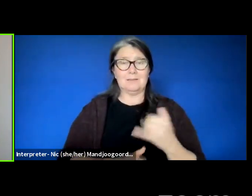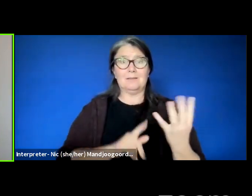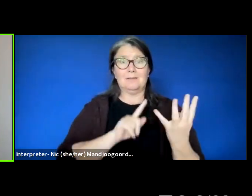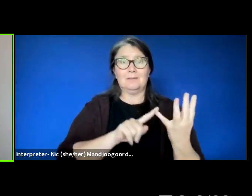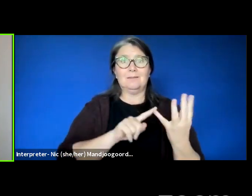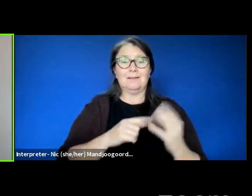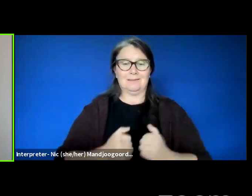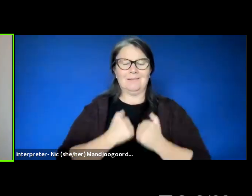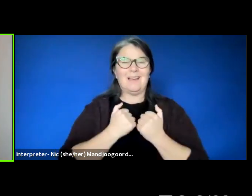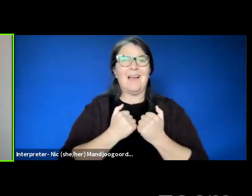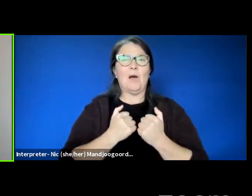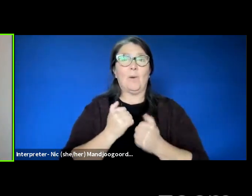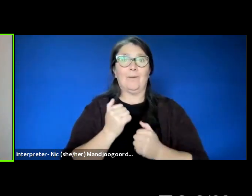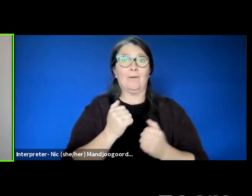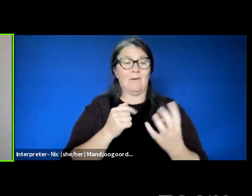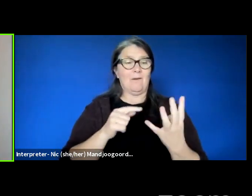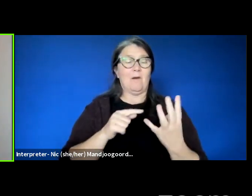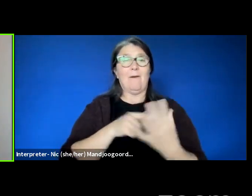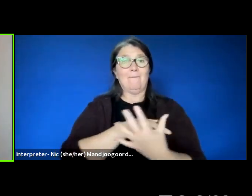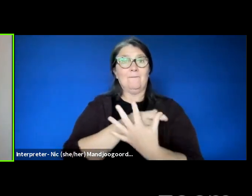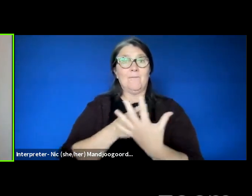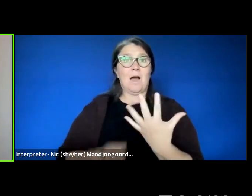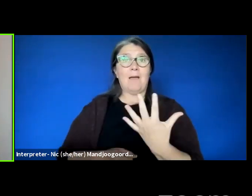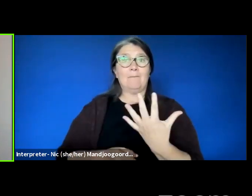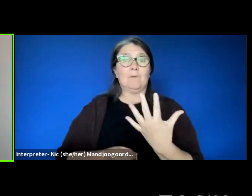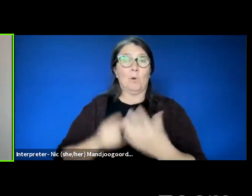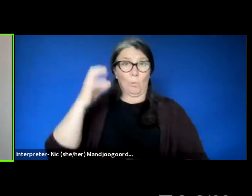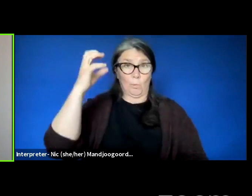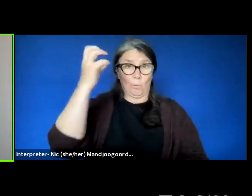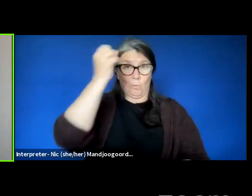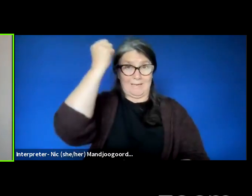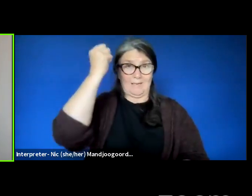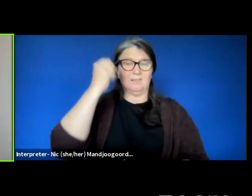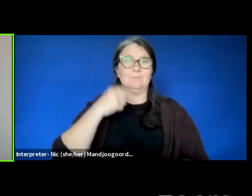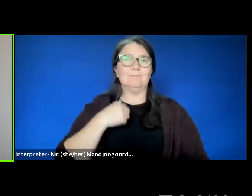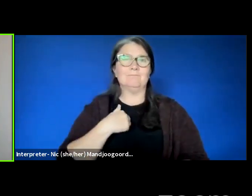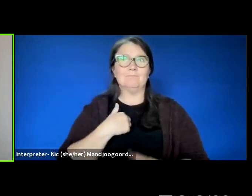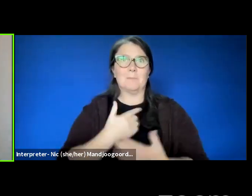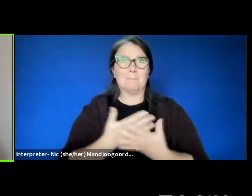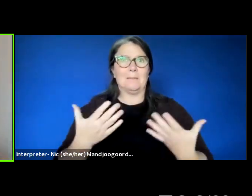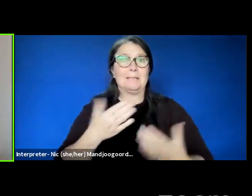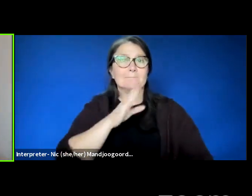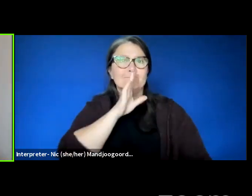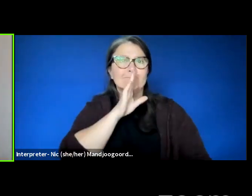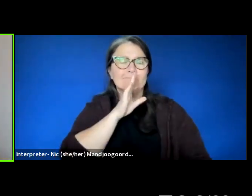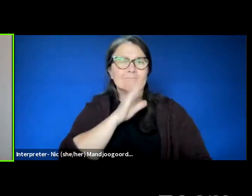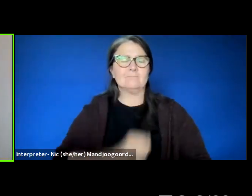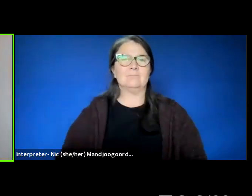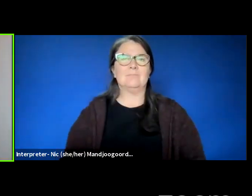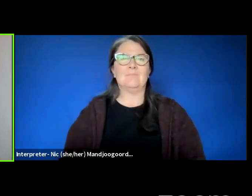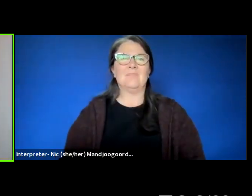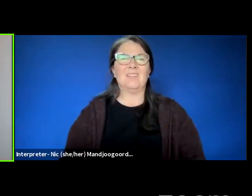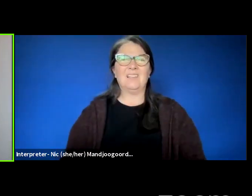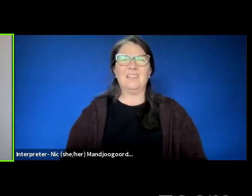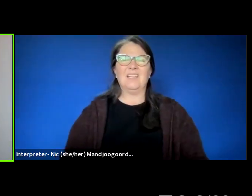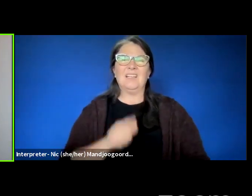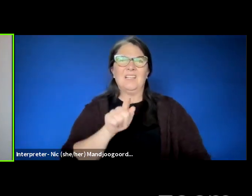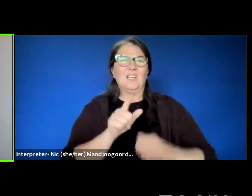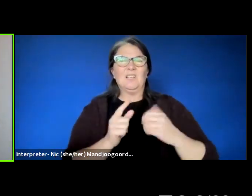and final segment. , we will know my five over , we will know my five overall category winners, currently. a closely guarded a closely guarded secret.